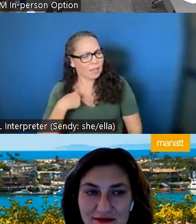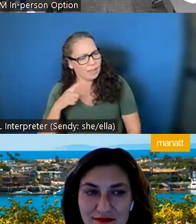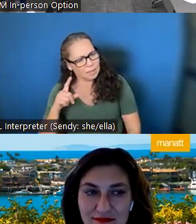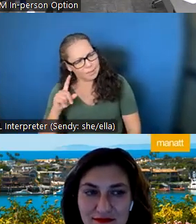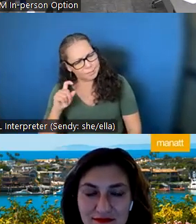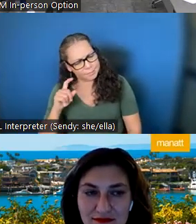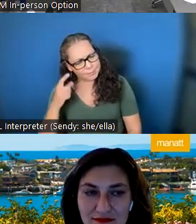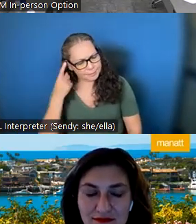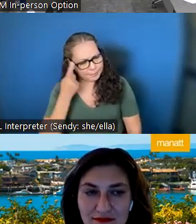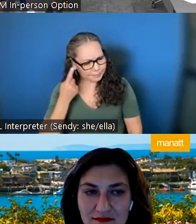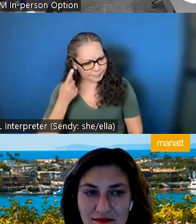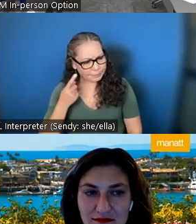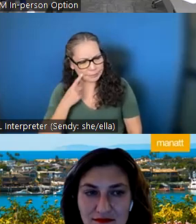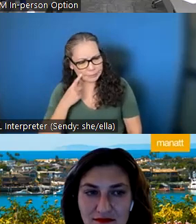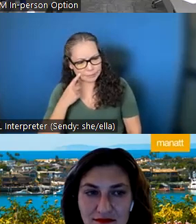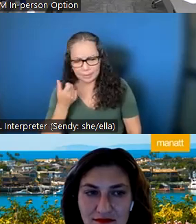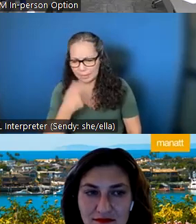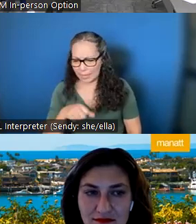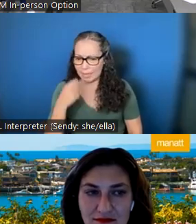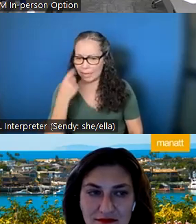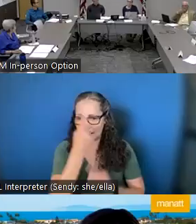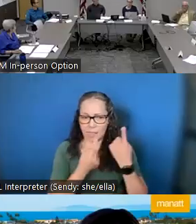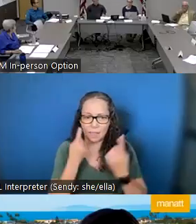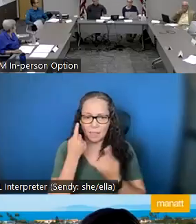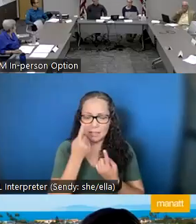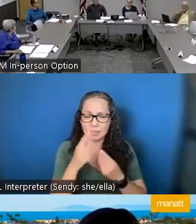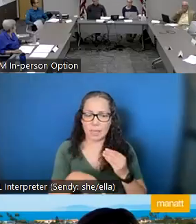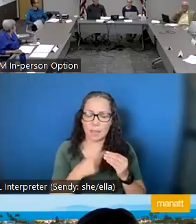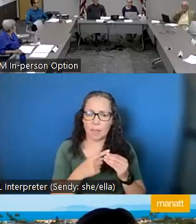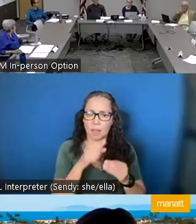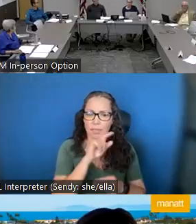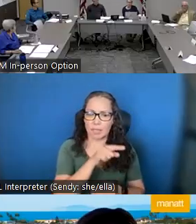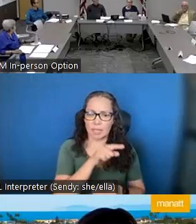thoughts ideas of the components of that pilot to try and capture that